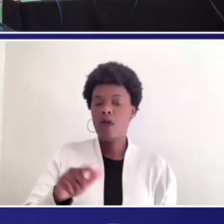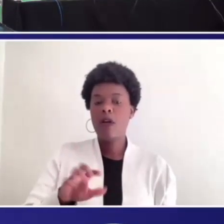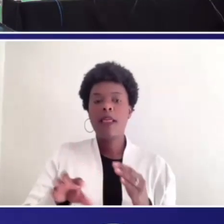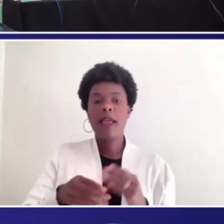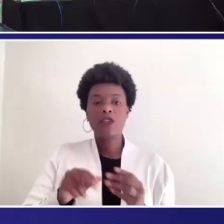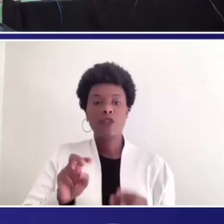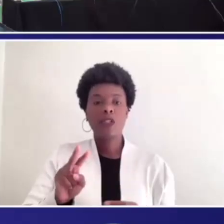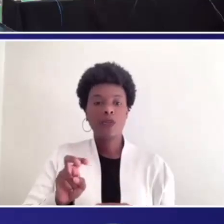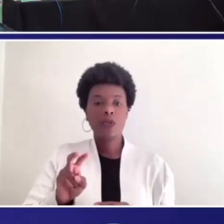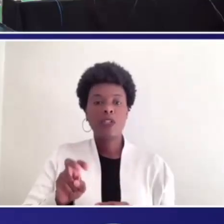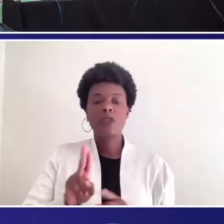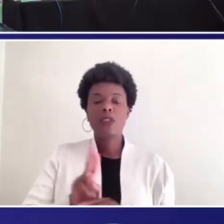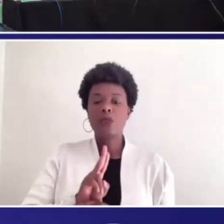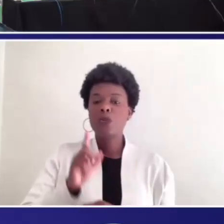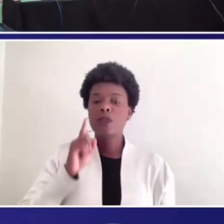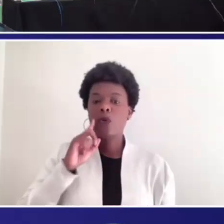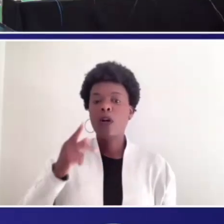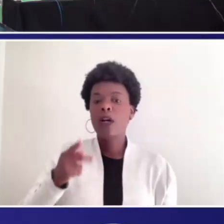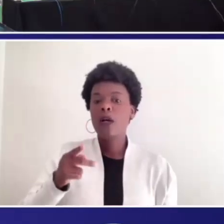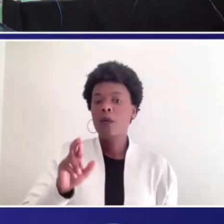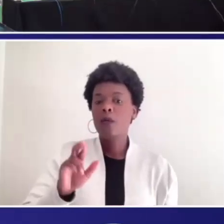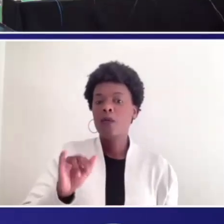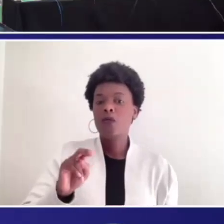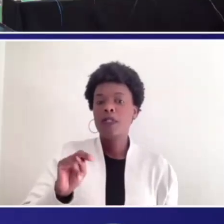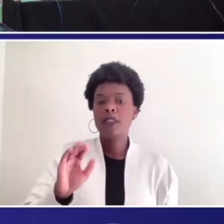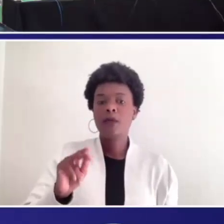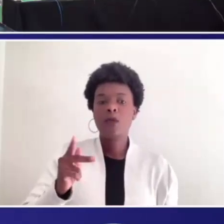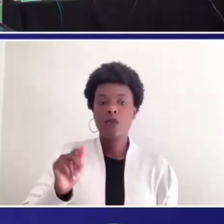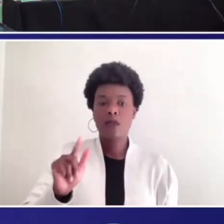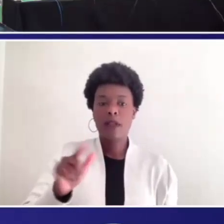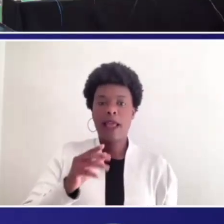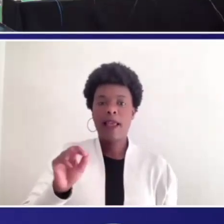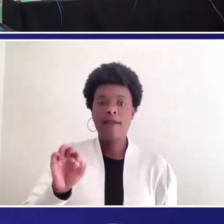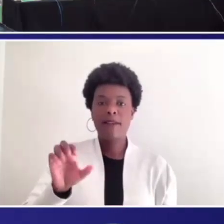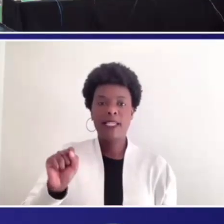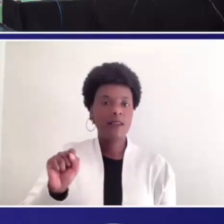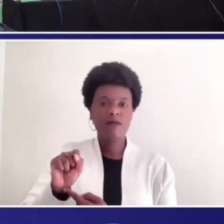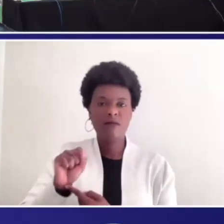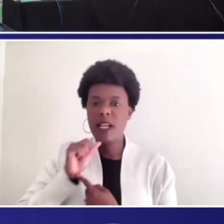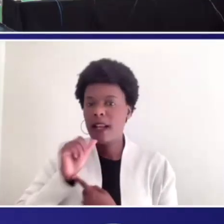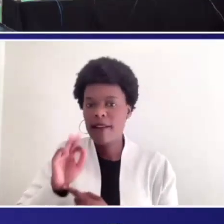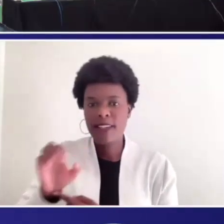or fees. It is actually applied to principal, not any fees, because they wouldn't have any fees if they